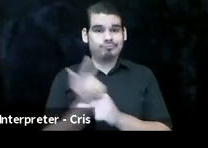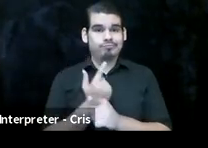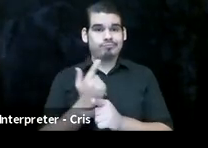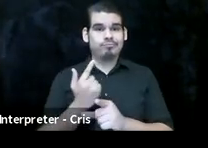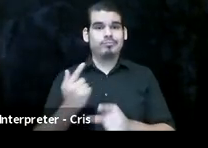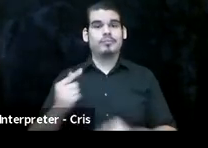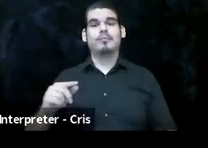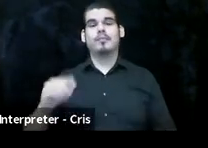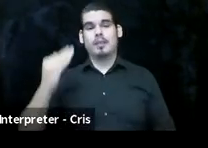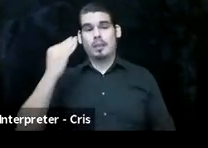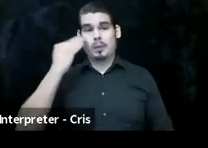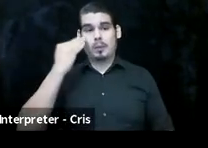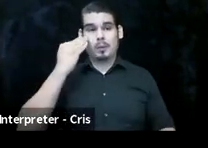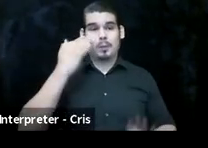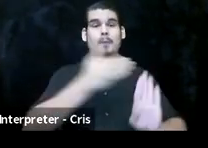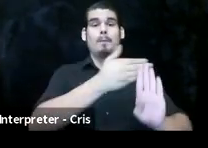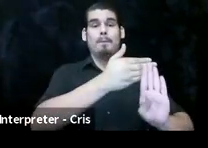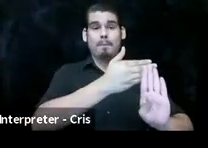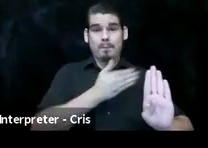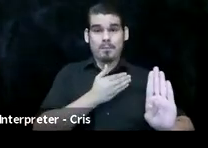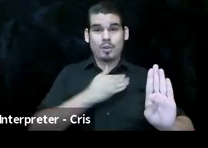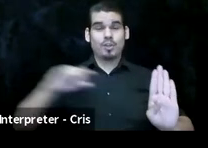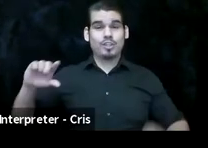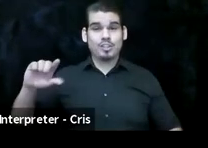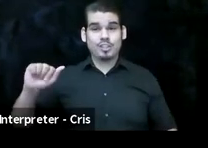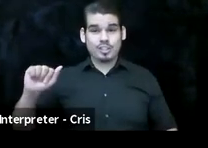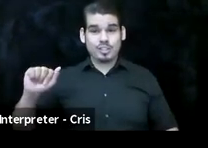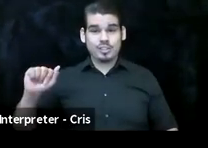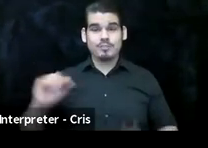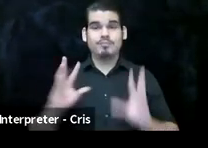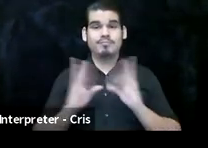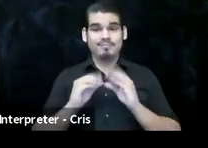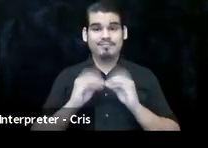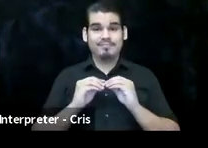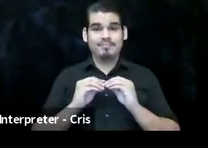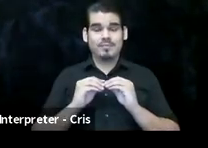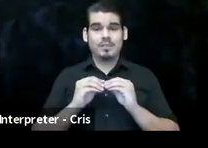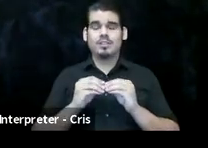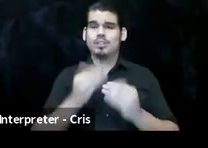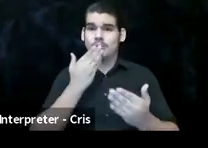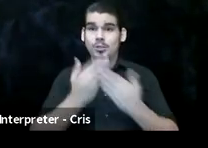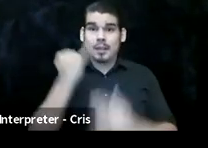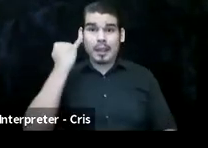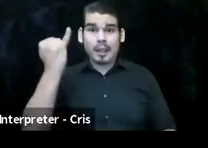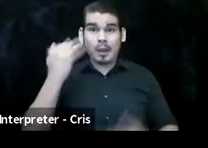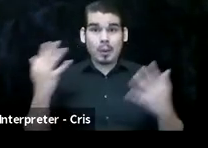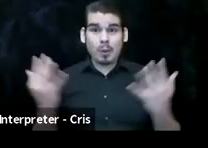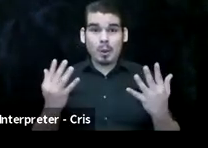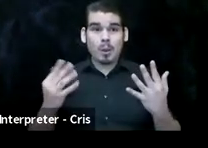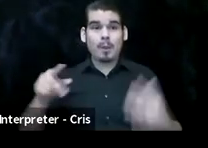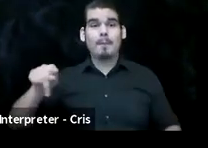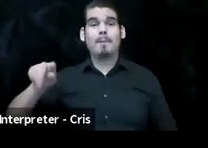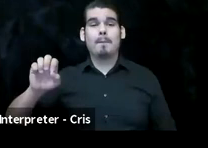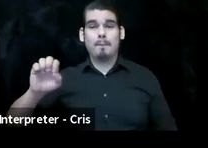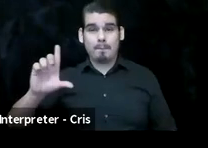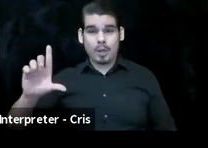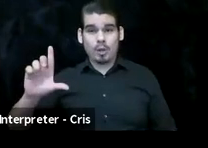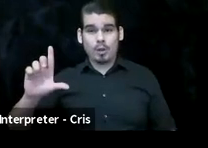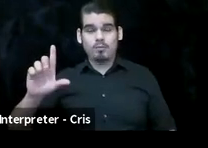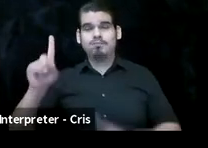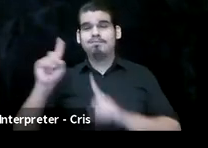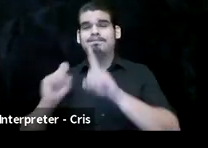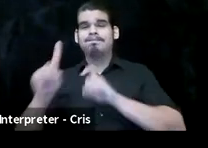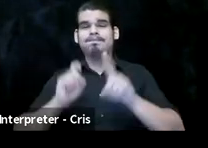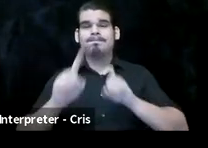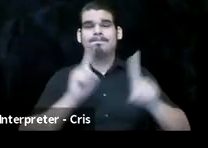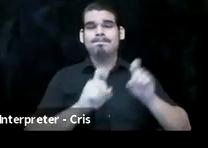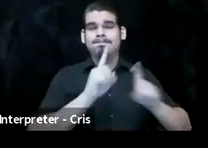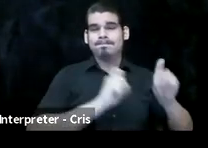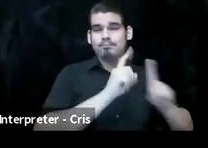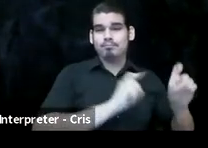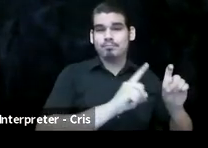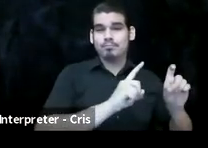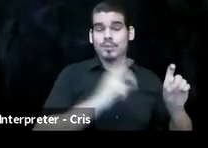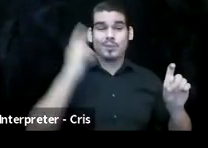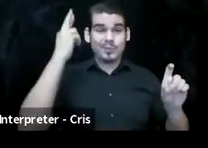Gerardo Chavez, RAD IX: Because we've seen it out the delegate last year, we took almost an hour I believe i'm waiting for people to get register for roll call vote for the roll call attendance.